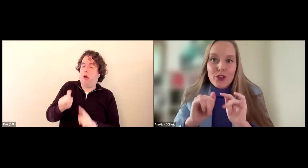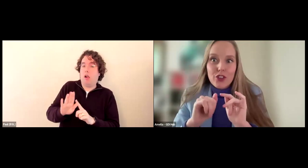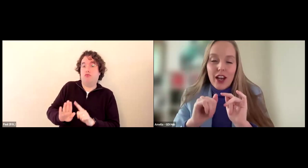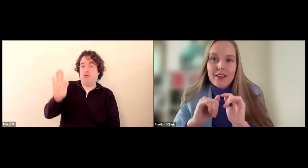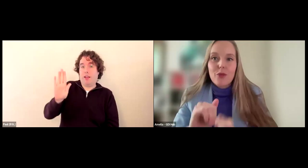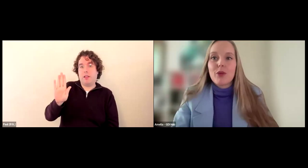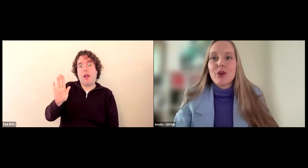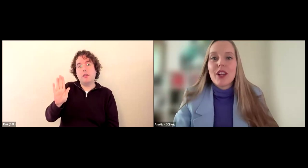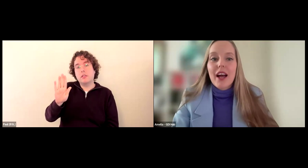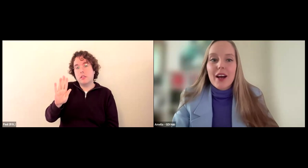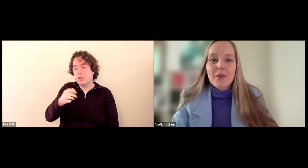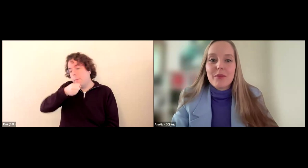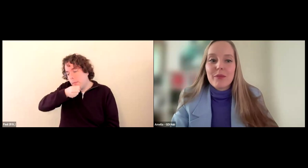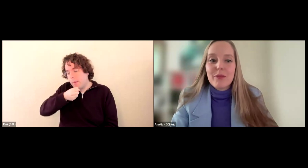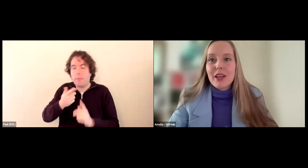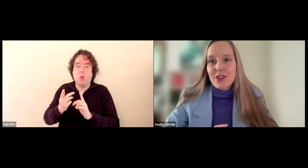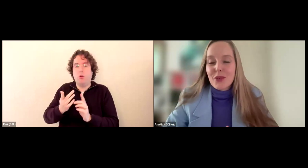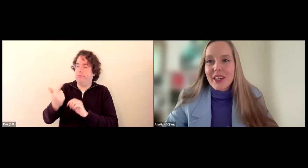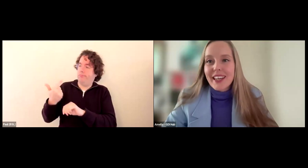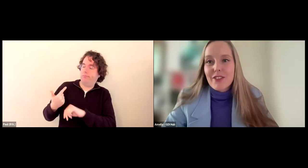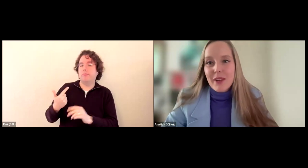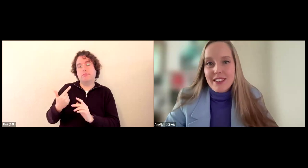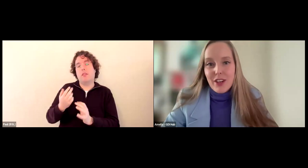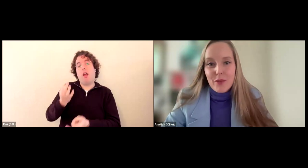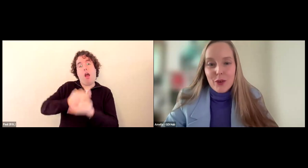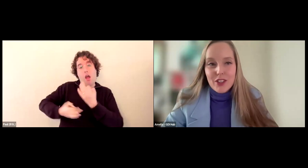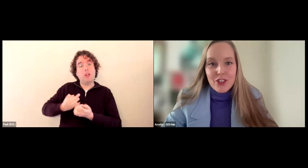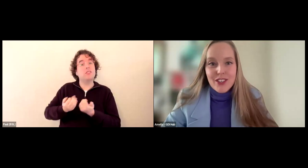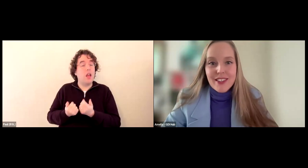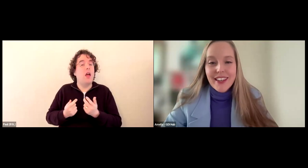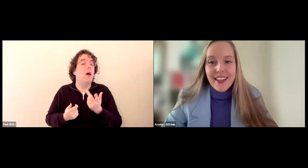you can use the chat, and we will make sure we give plenty of time for questions.